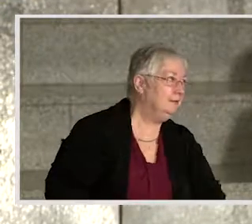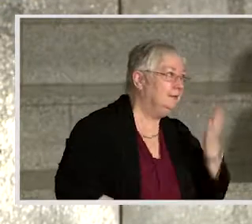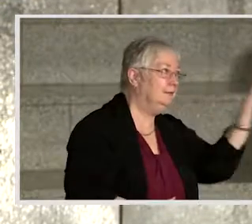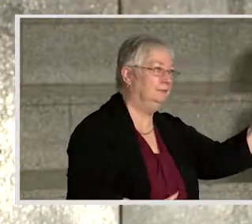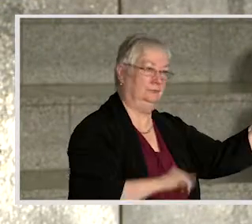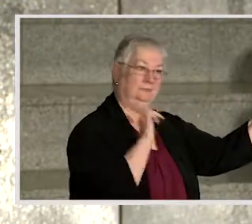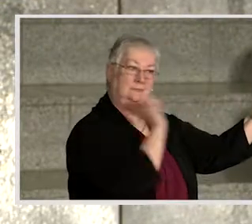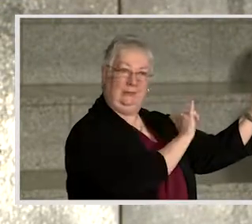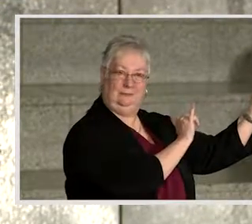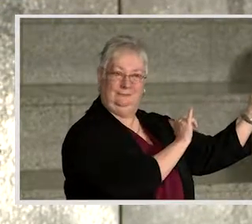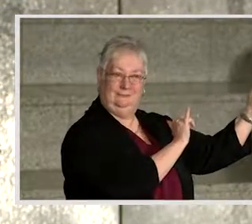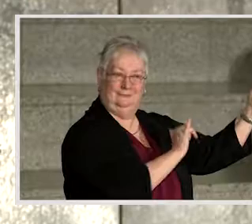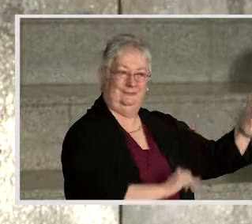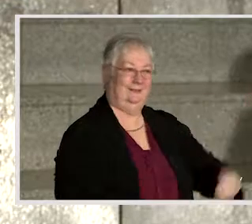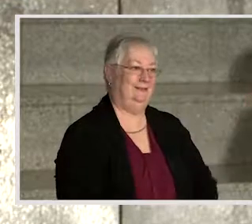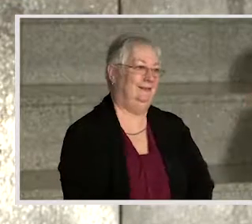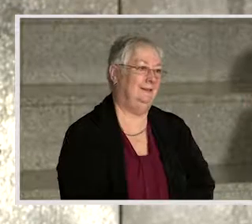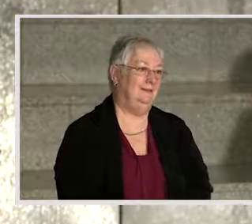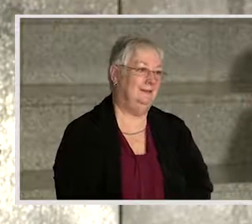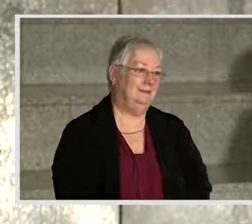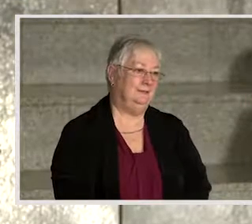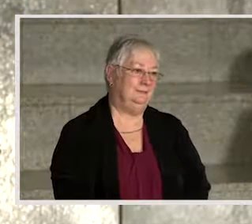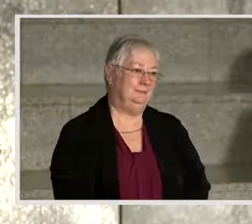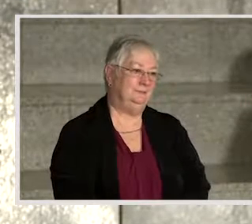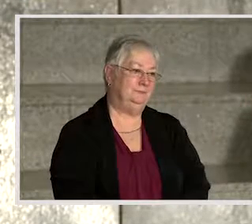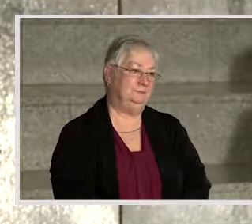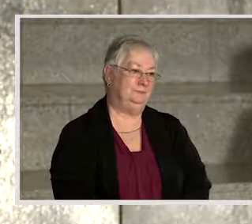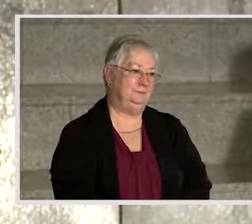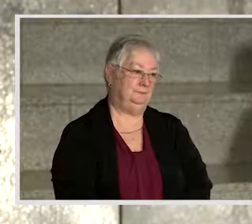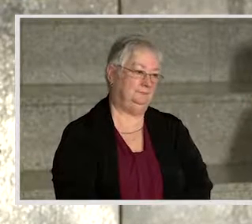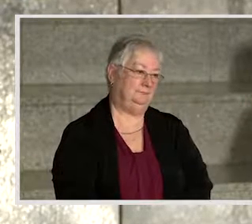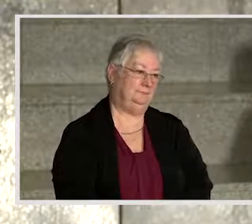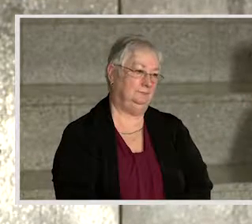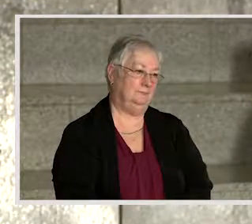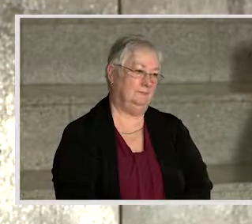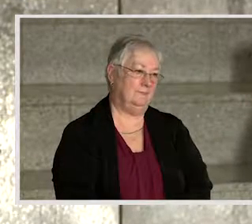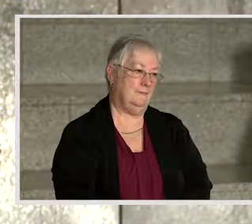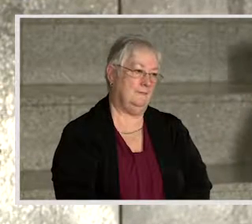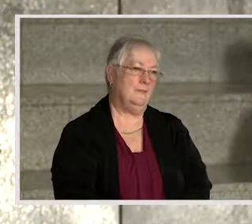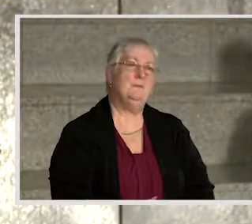PRIORITIES ARE BEFORE WE HAVE THAT DISCUSSION.